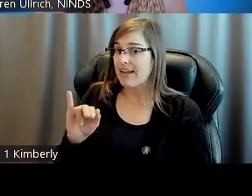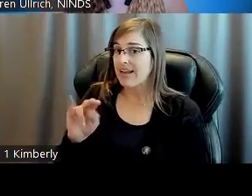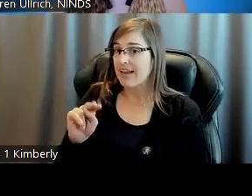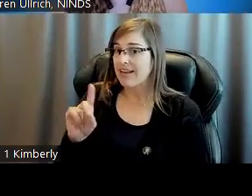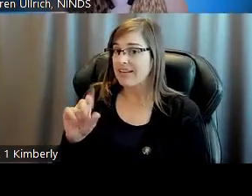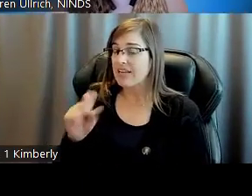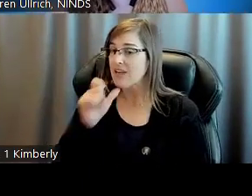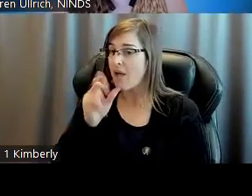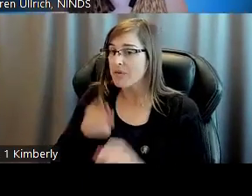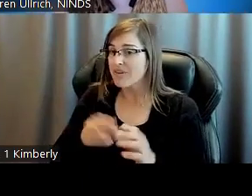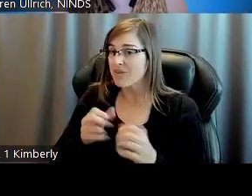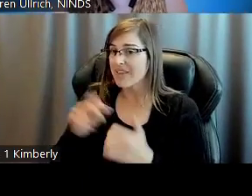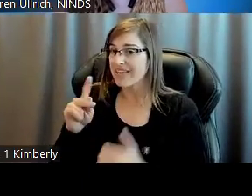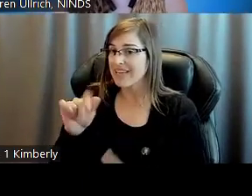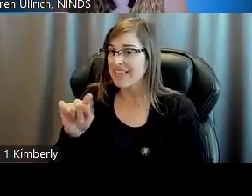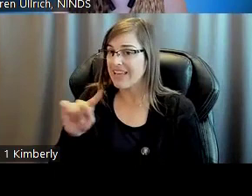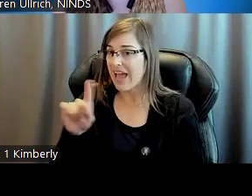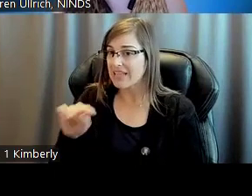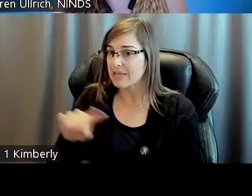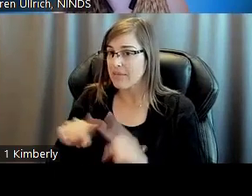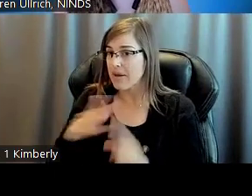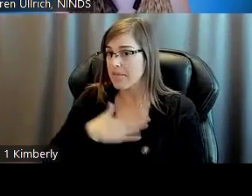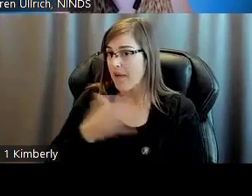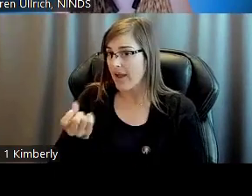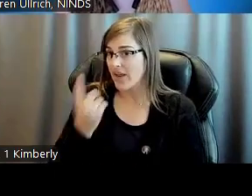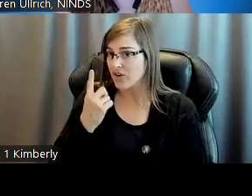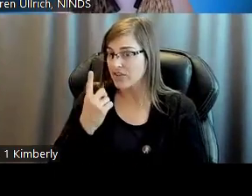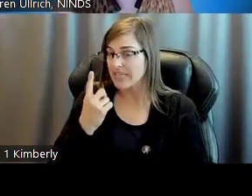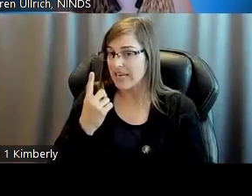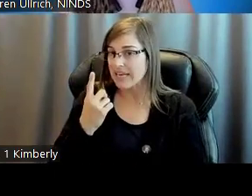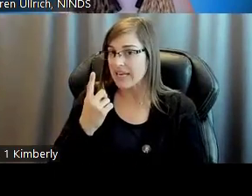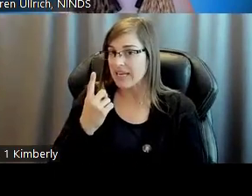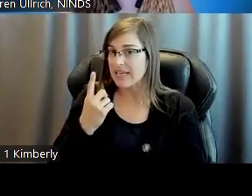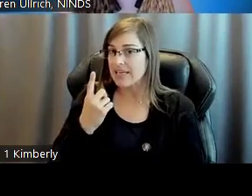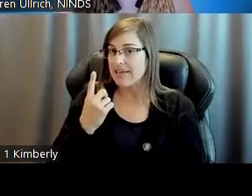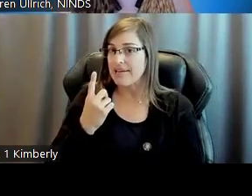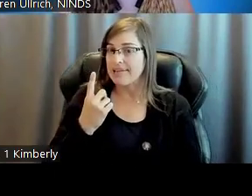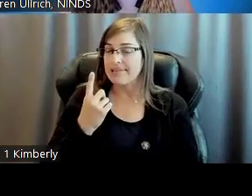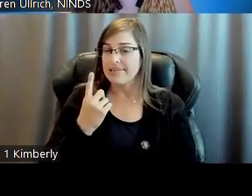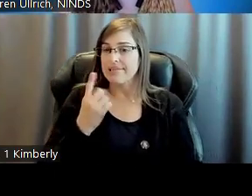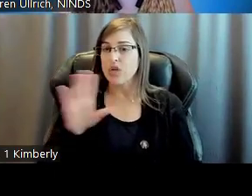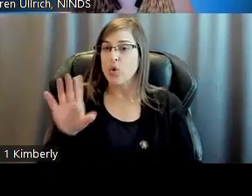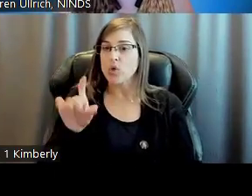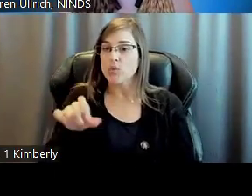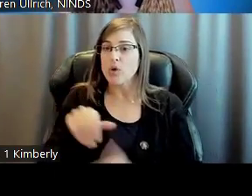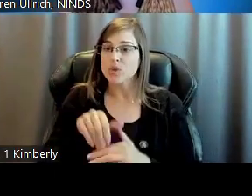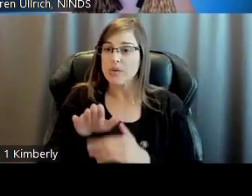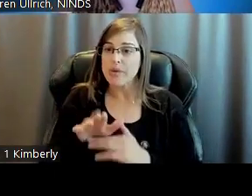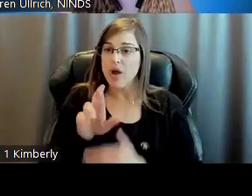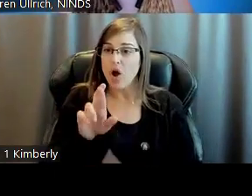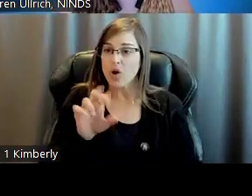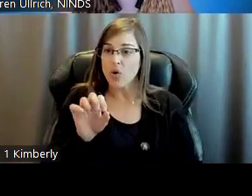but it's my understanding that you're supposed to submit the R01 on something